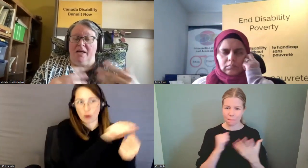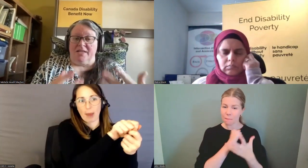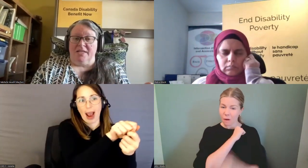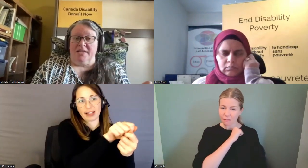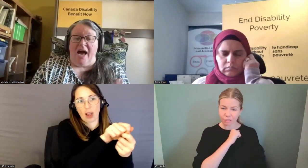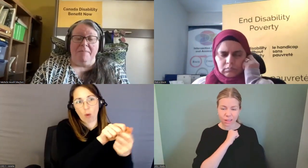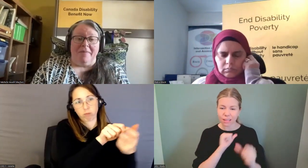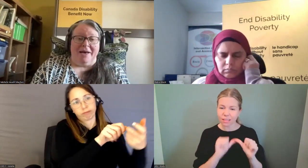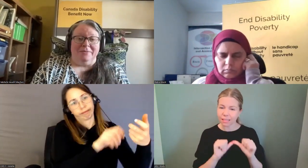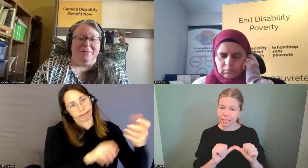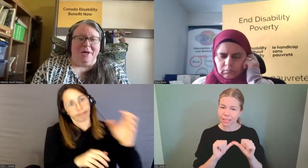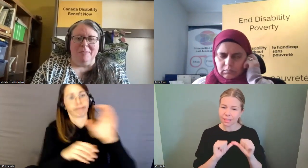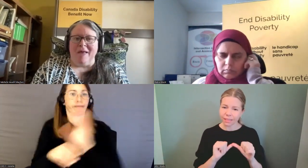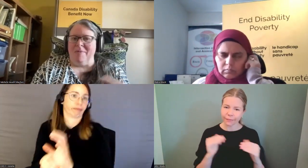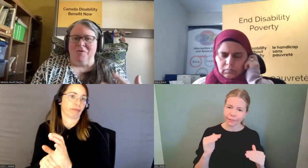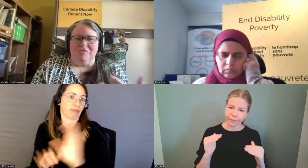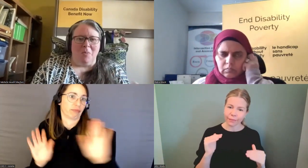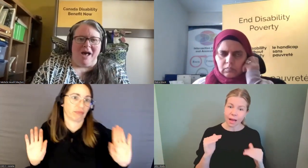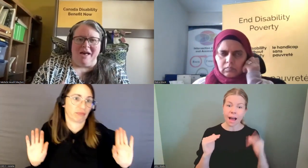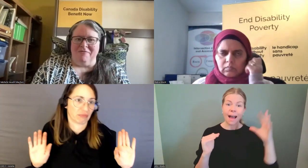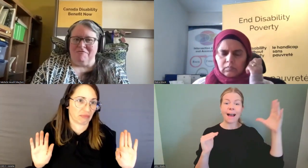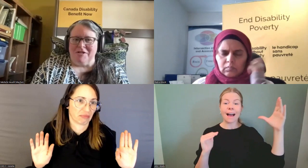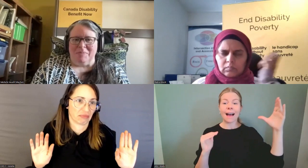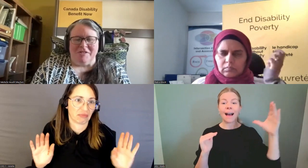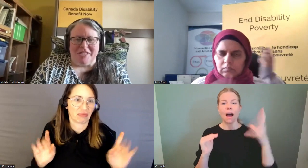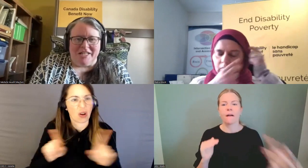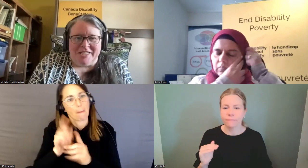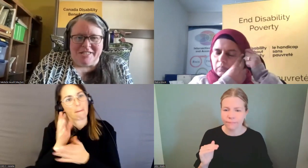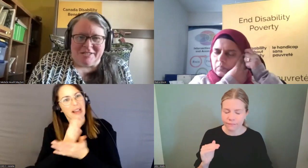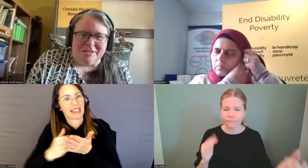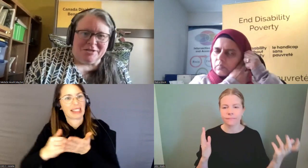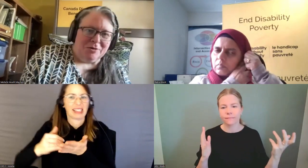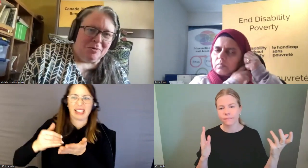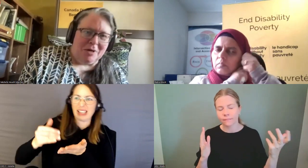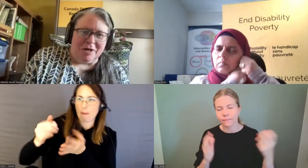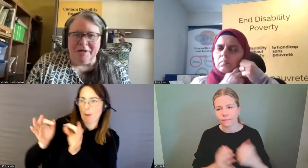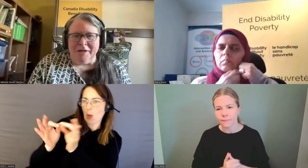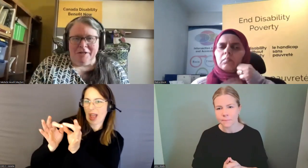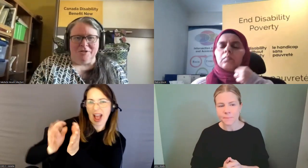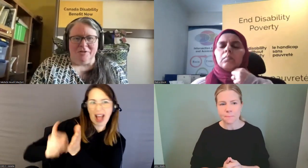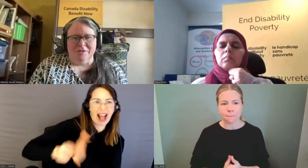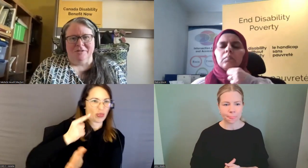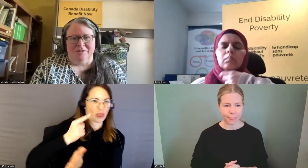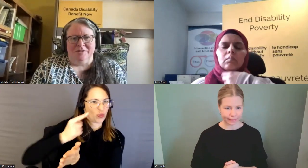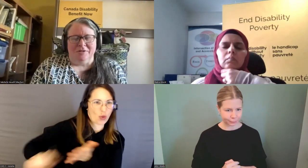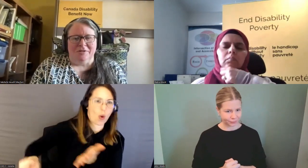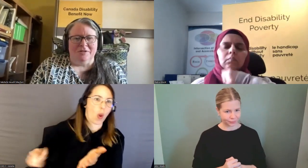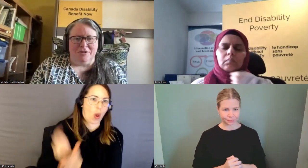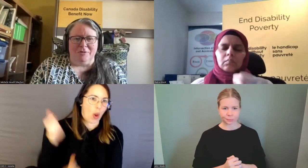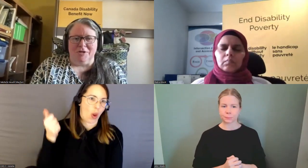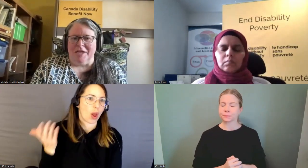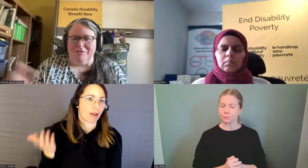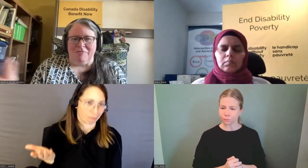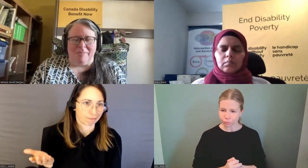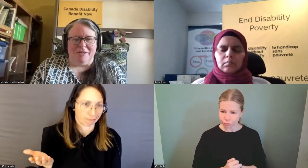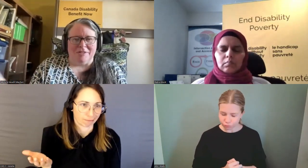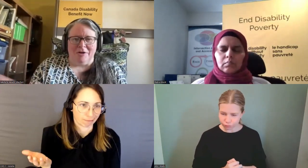AS I SAID -- YOU MAY BE WONDERING WHY I'VE ALREADY PRESENTED TO SOCI AND RABIA IS GOING